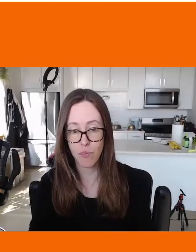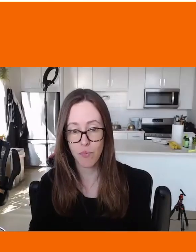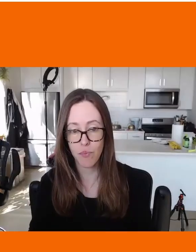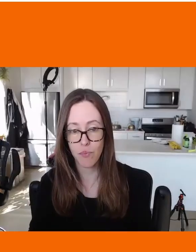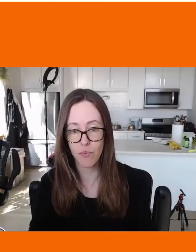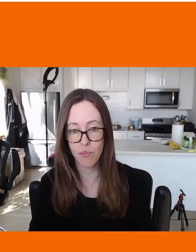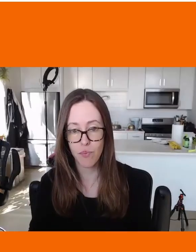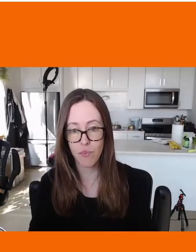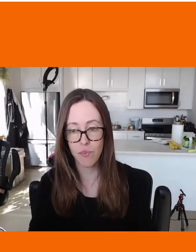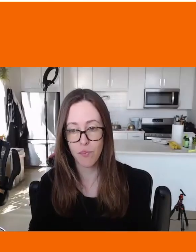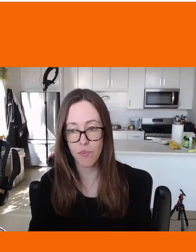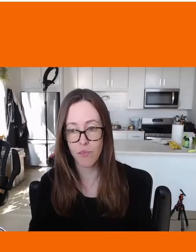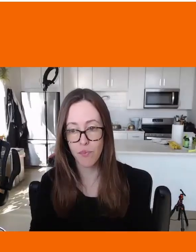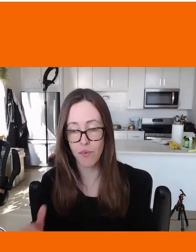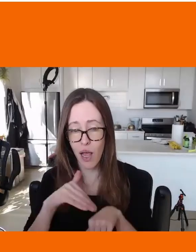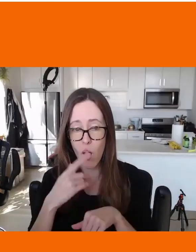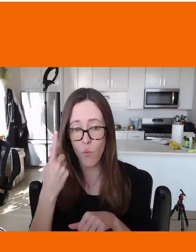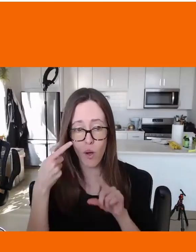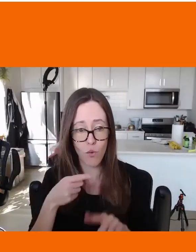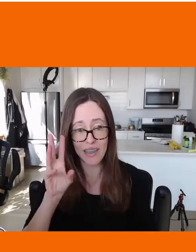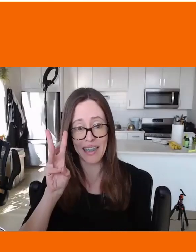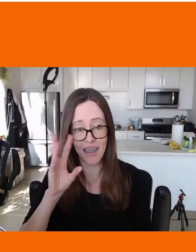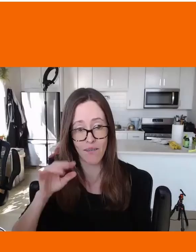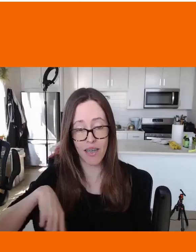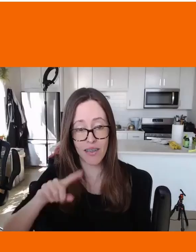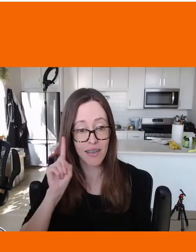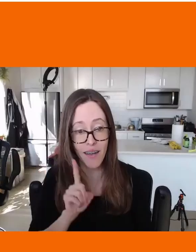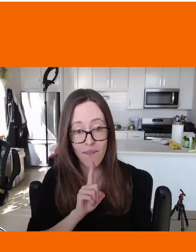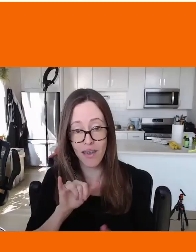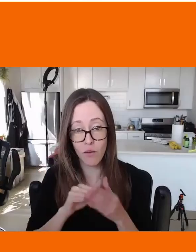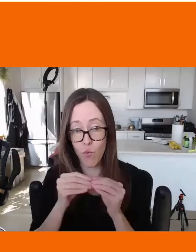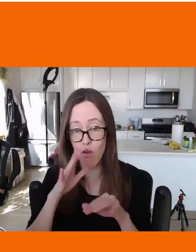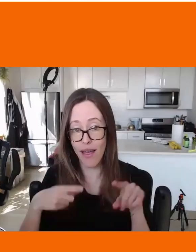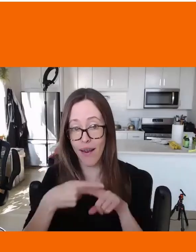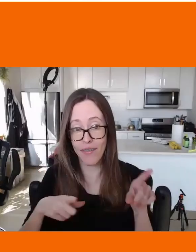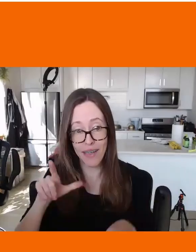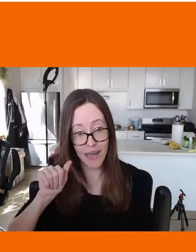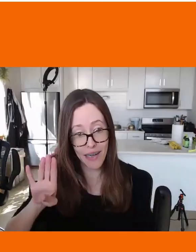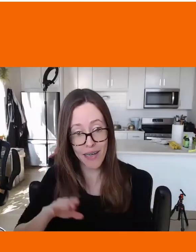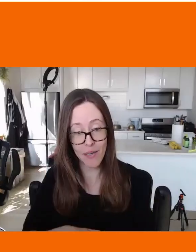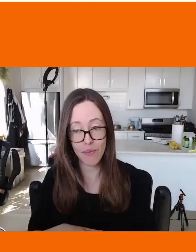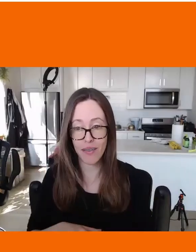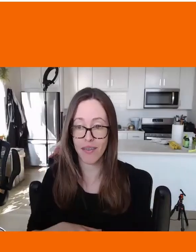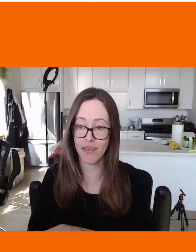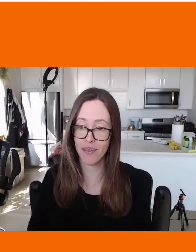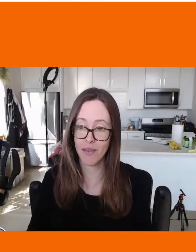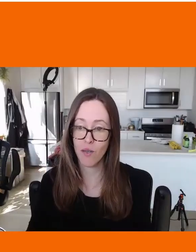where we could all do research together every day. At one point, there were actually six of us deaf scientists working in the